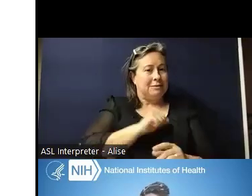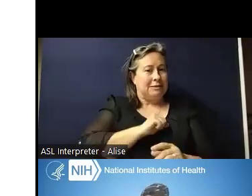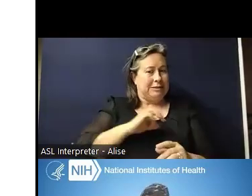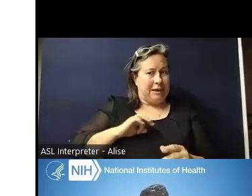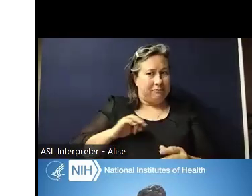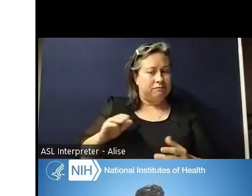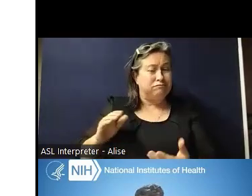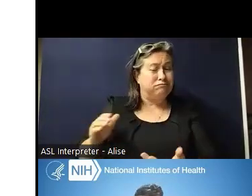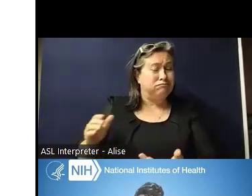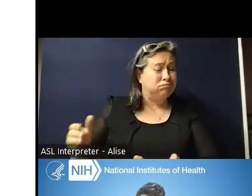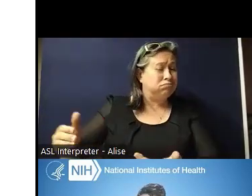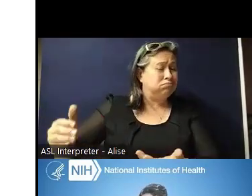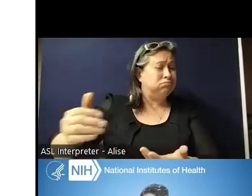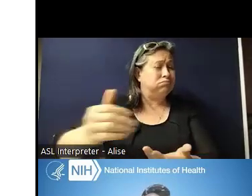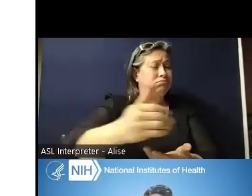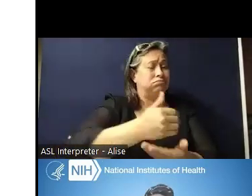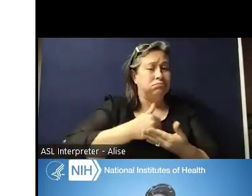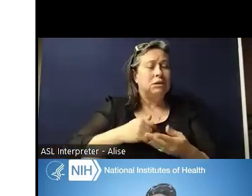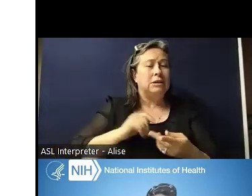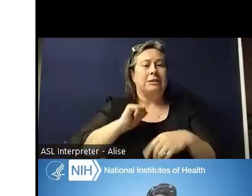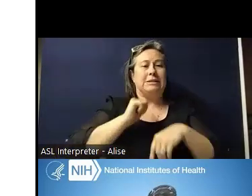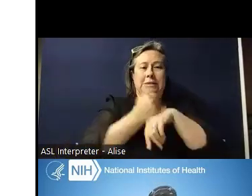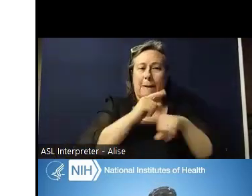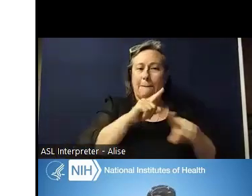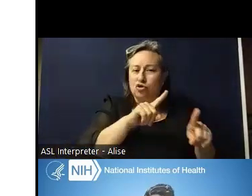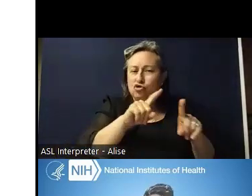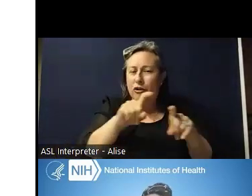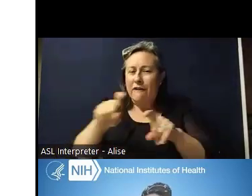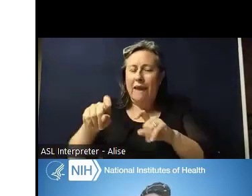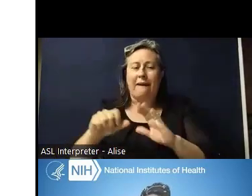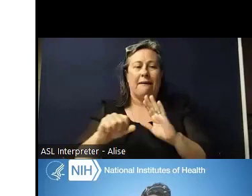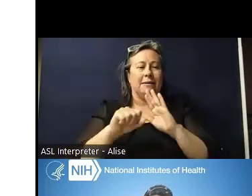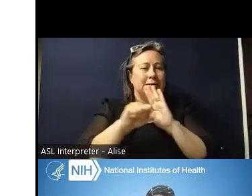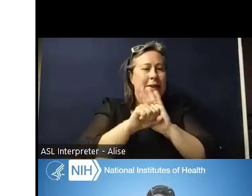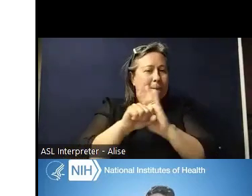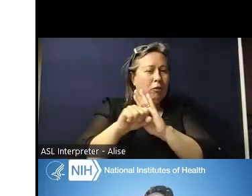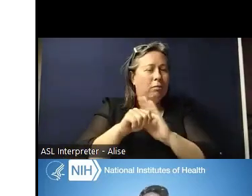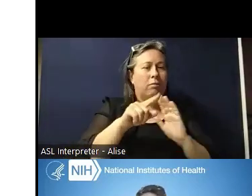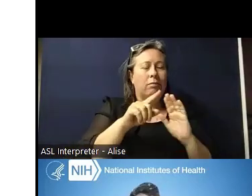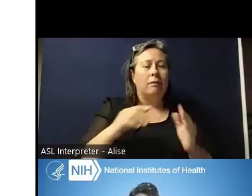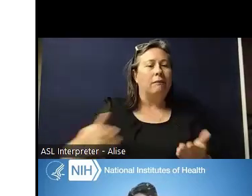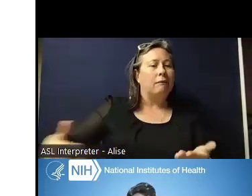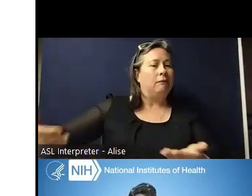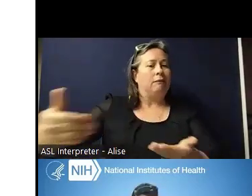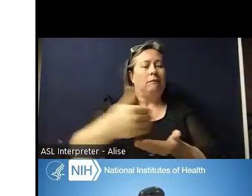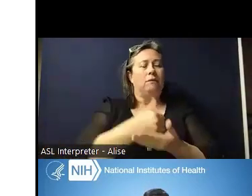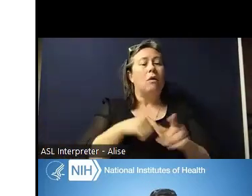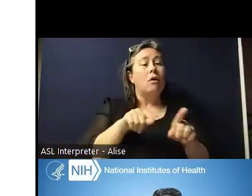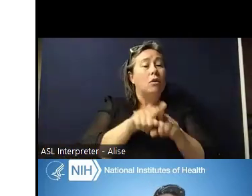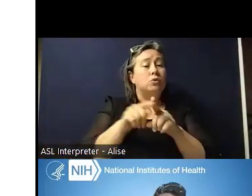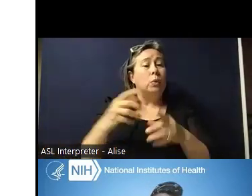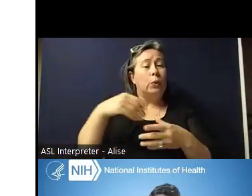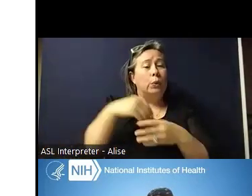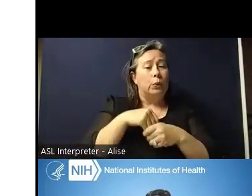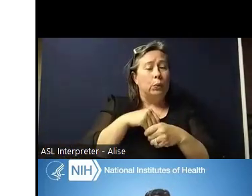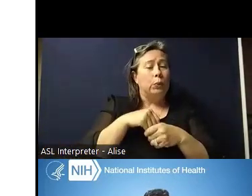making surveys, sampling and similar activities. We also include the activity of the recipient